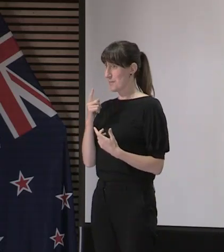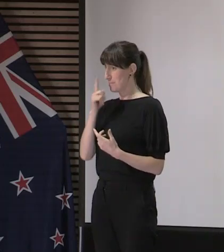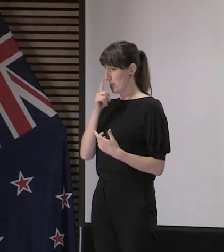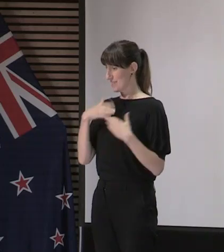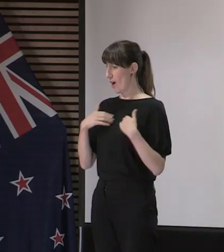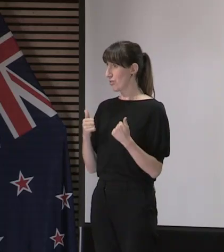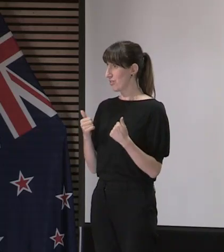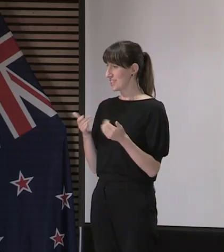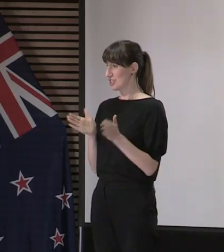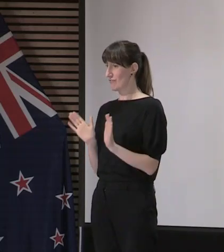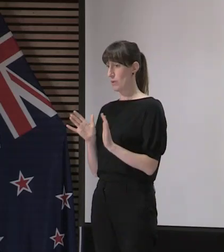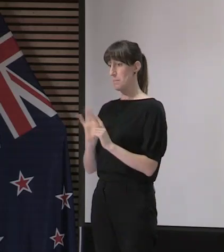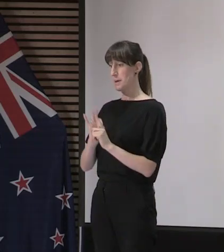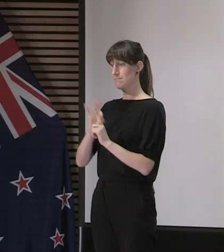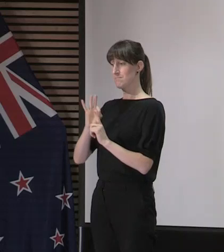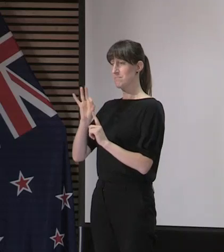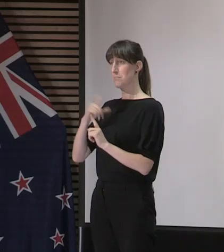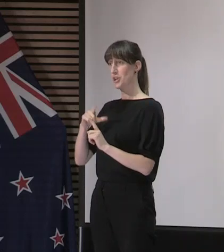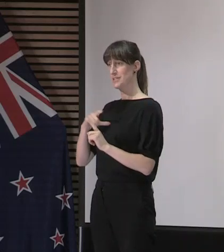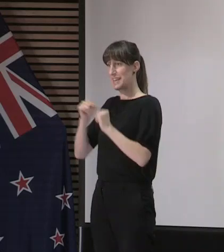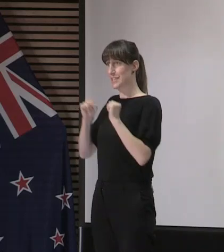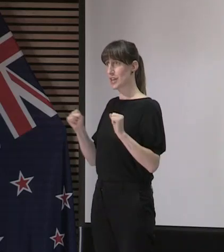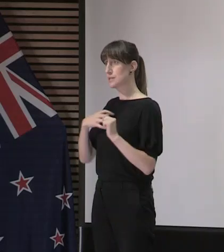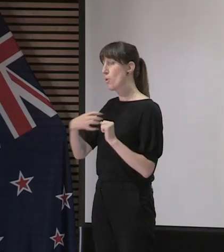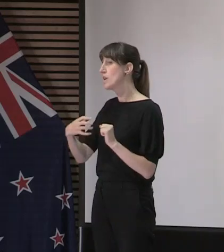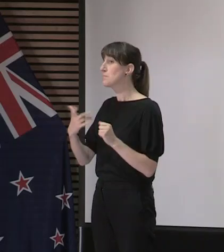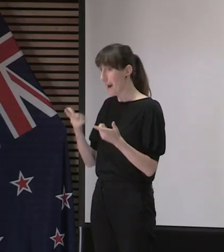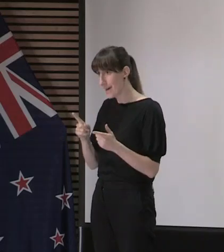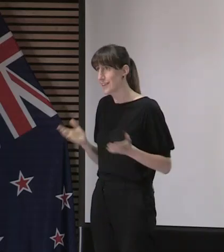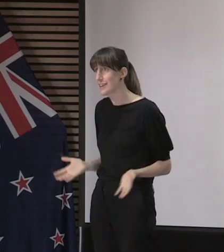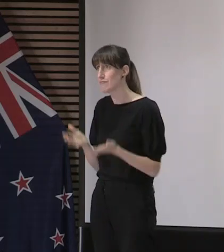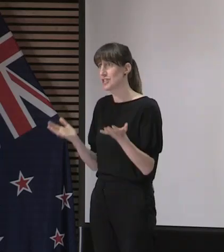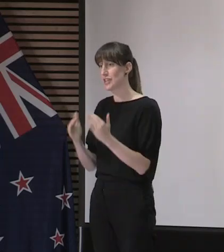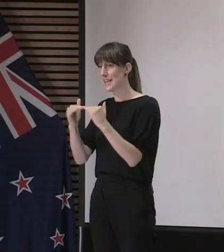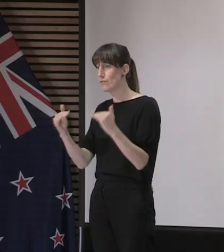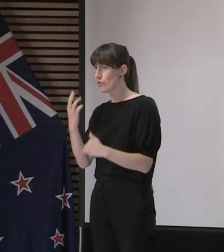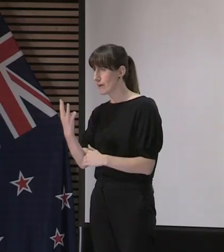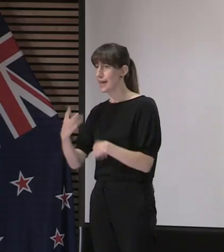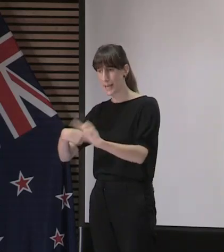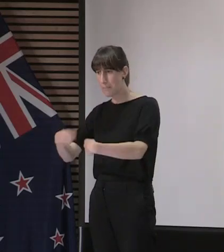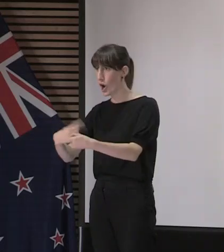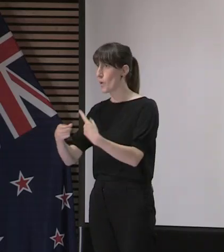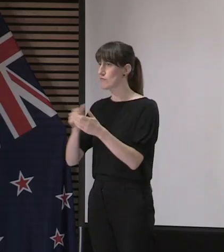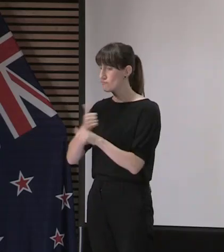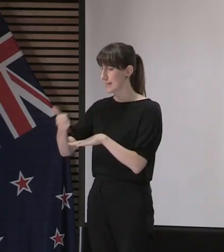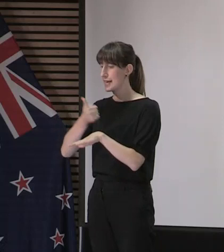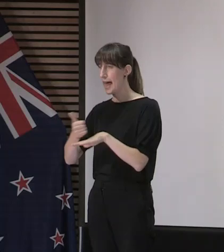and I think we will all be feeling all the better for that, and I'd encourage